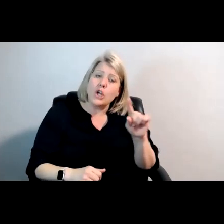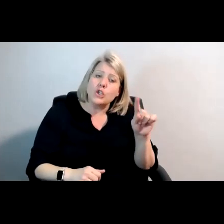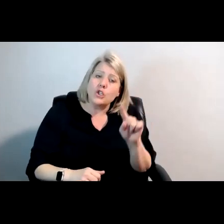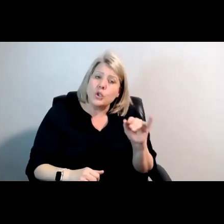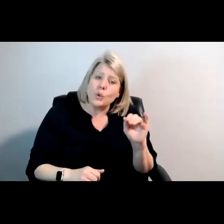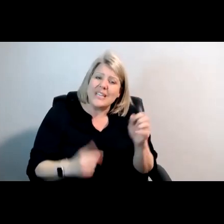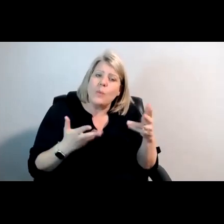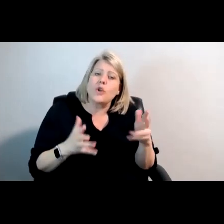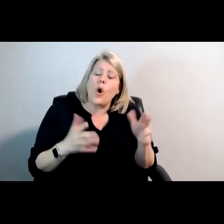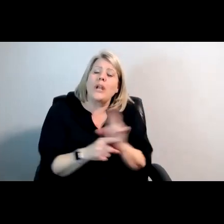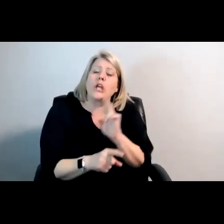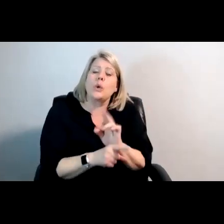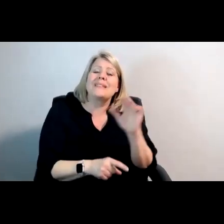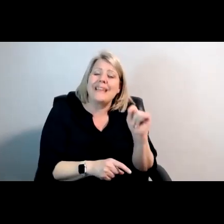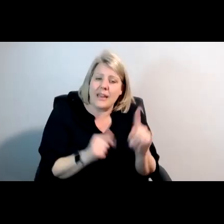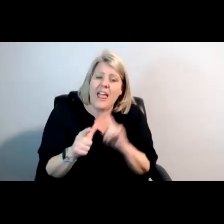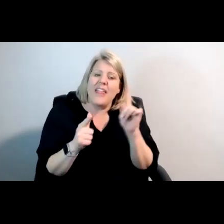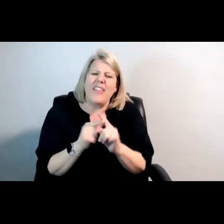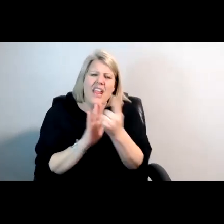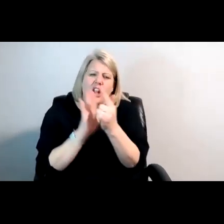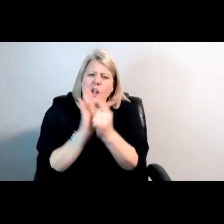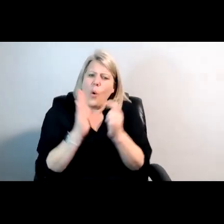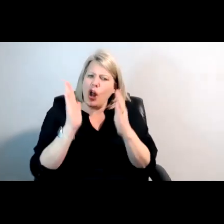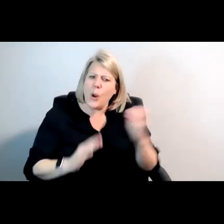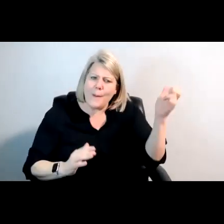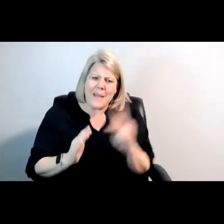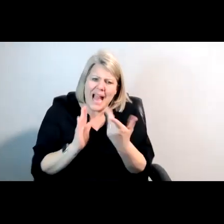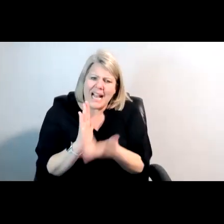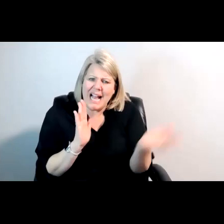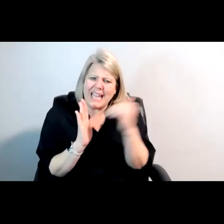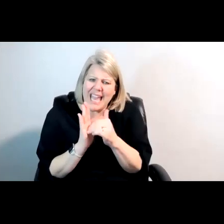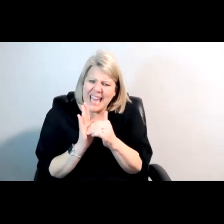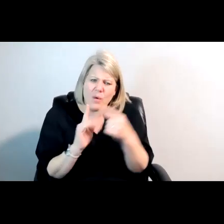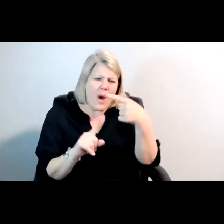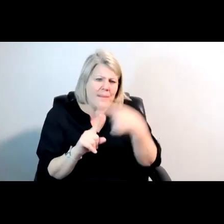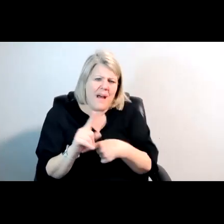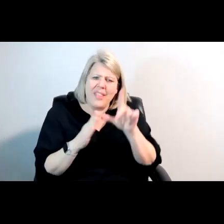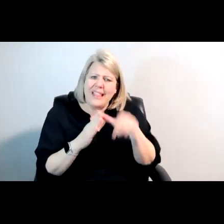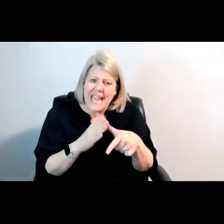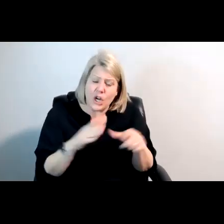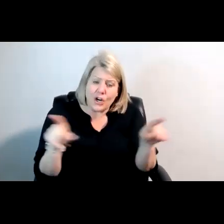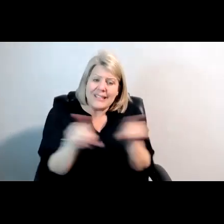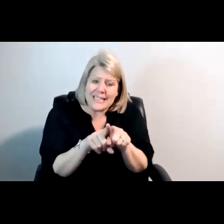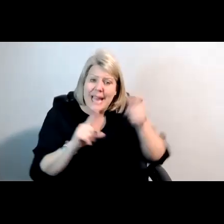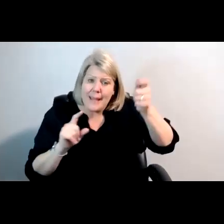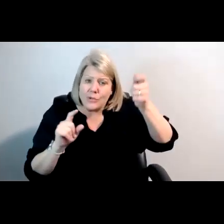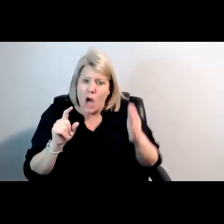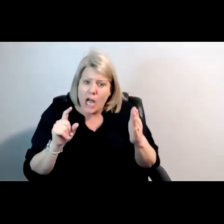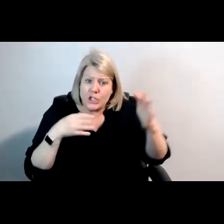And the attorney went back, I think, a month later, in front of the same judge and explain how Susie gets support.